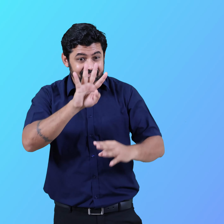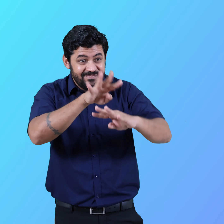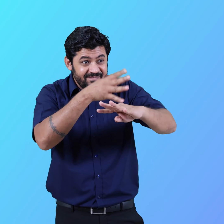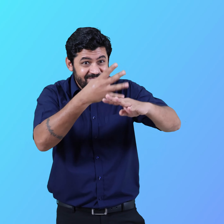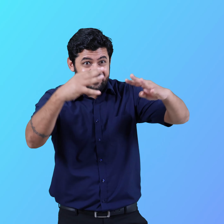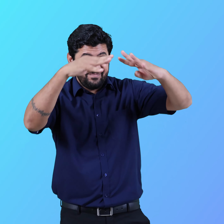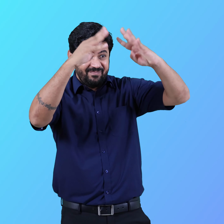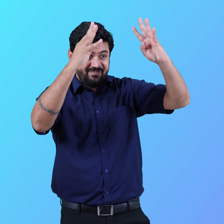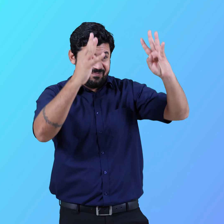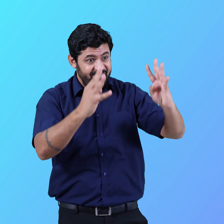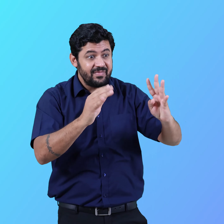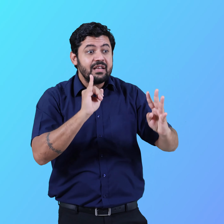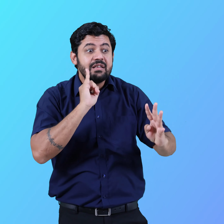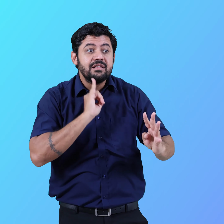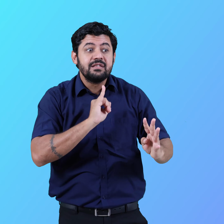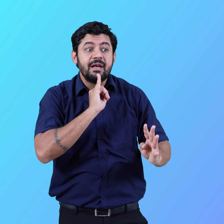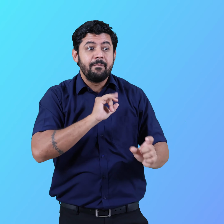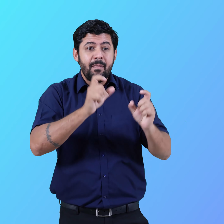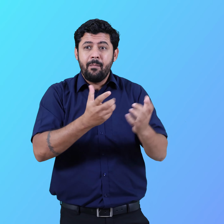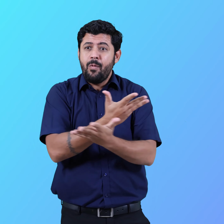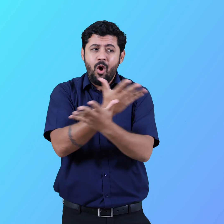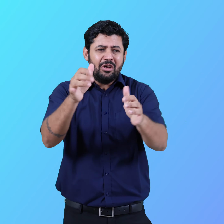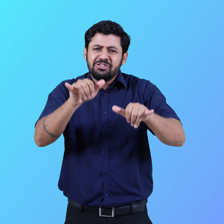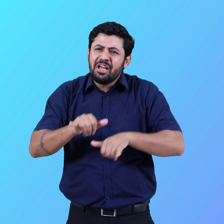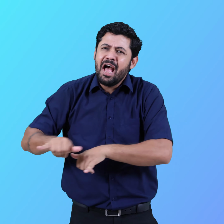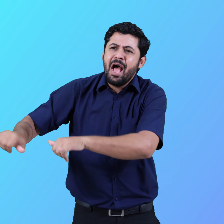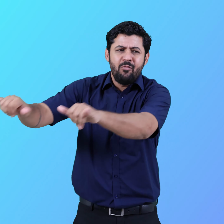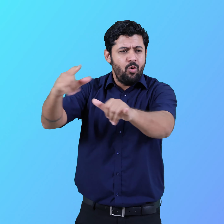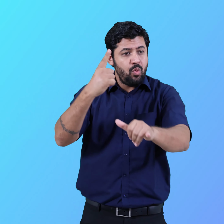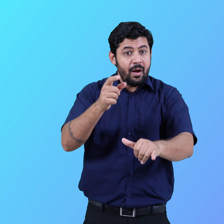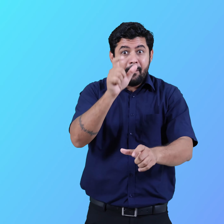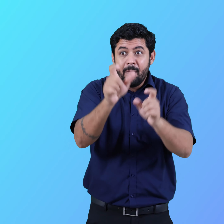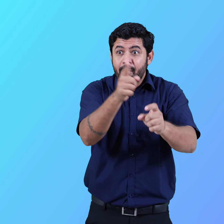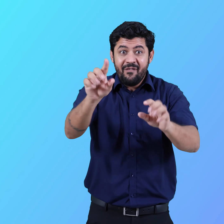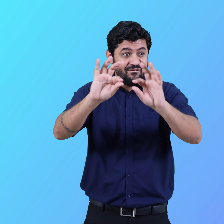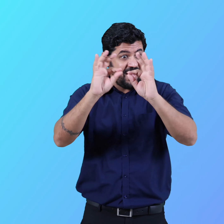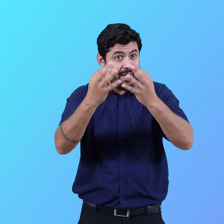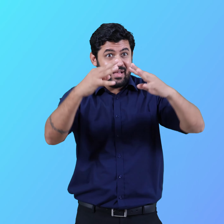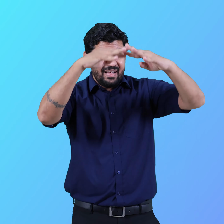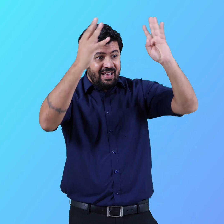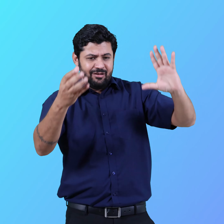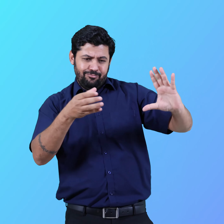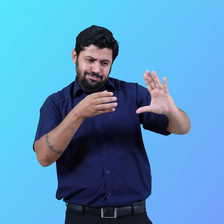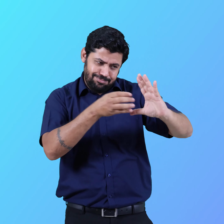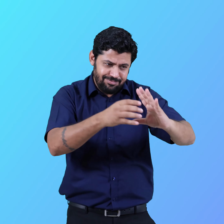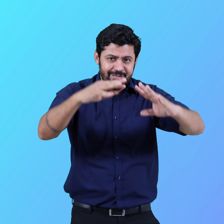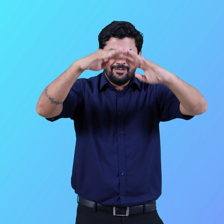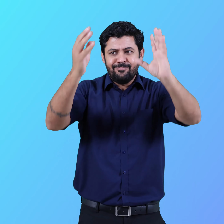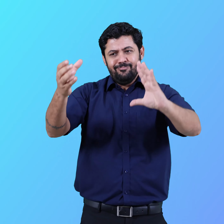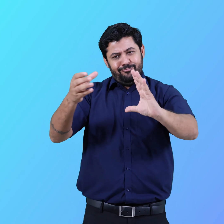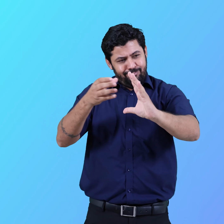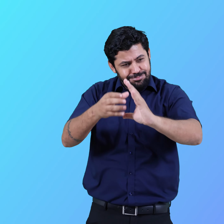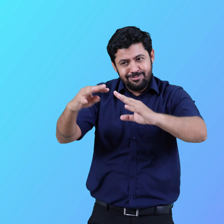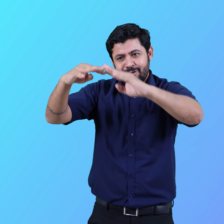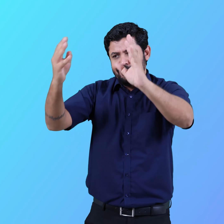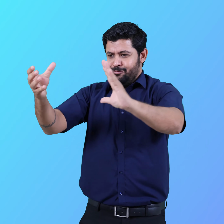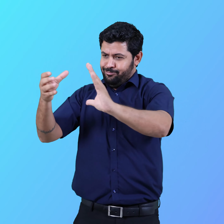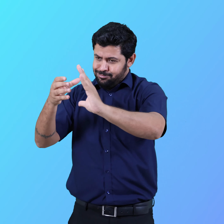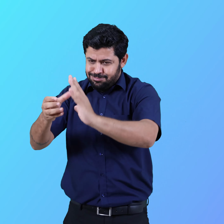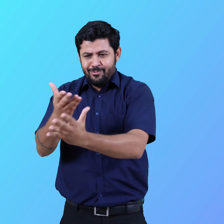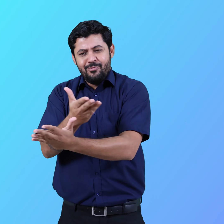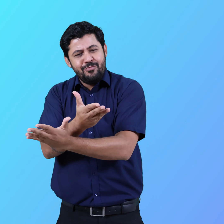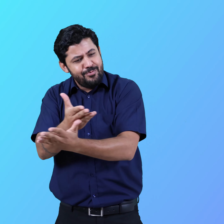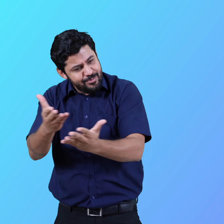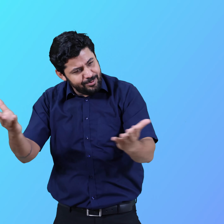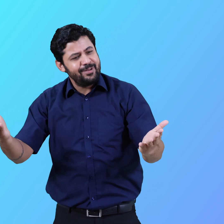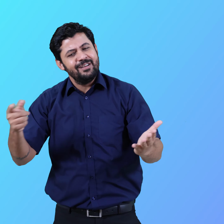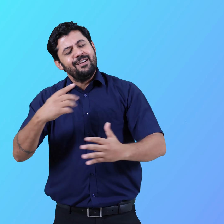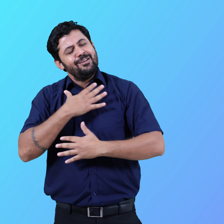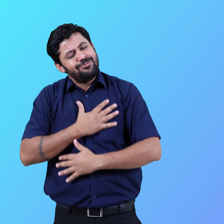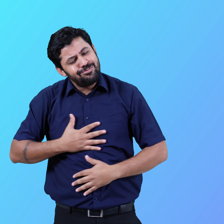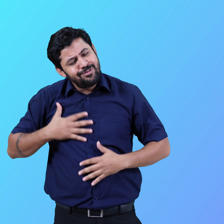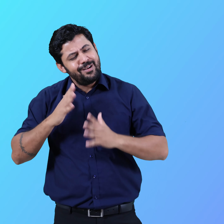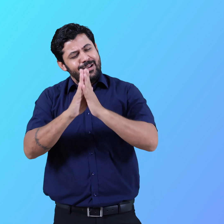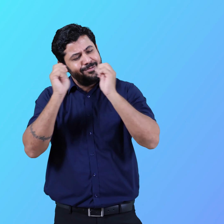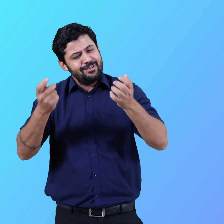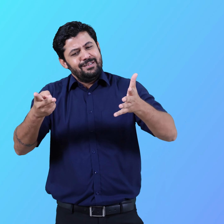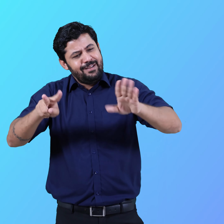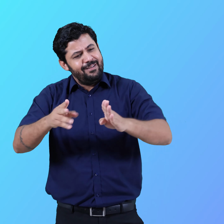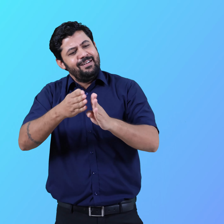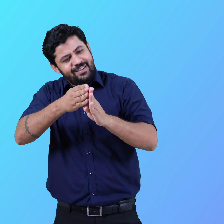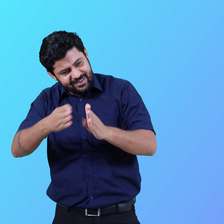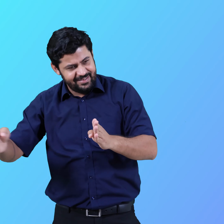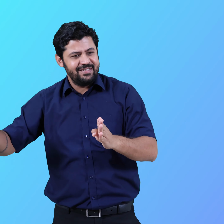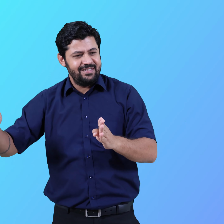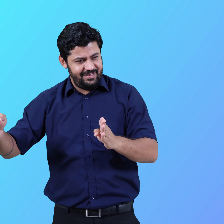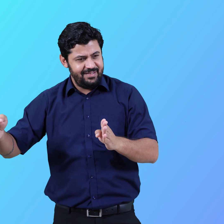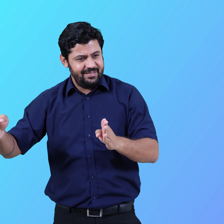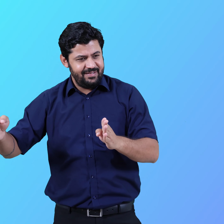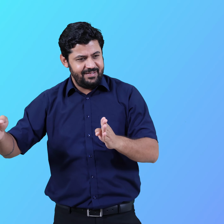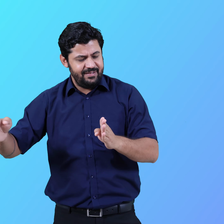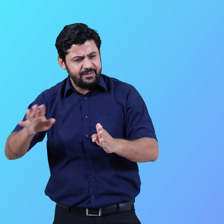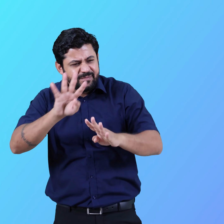You will live in temporary shelters for seven days. All the people born in Israel will live in them.